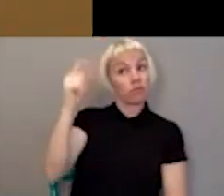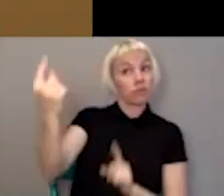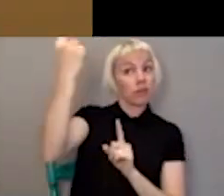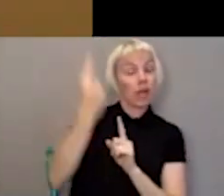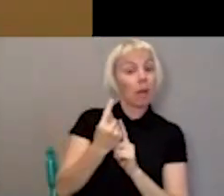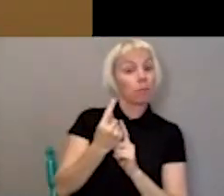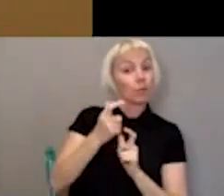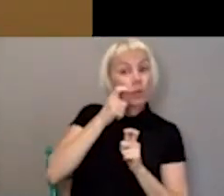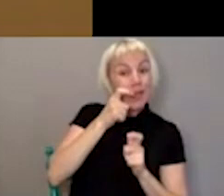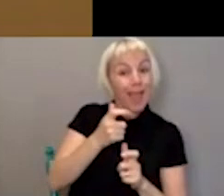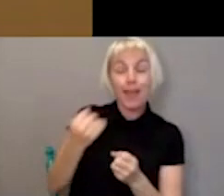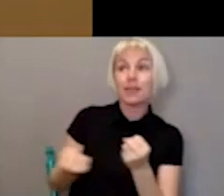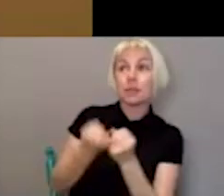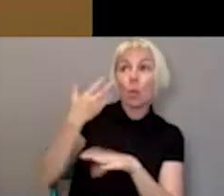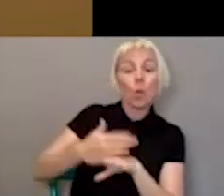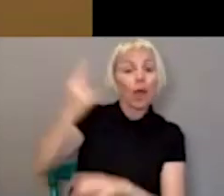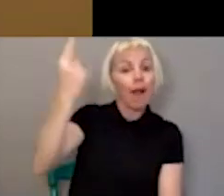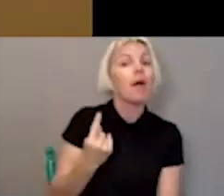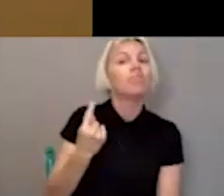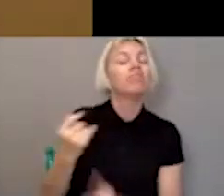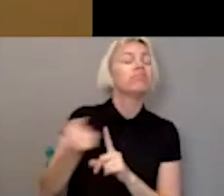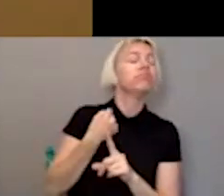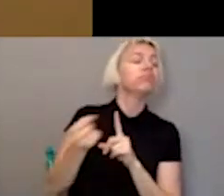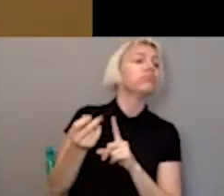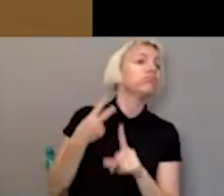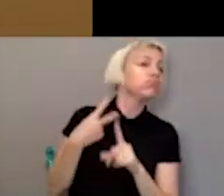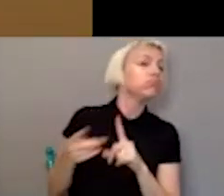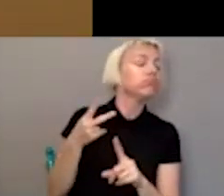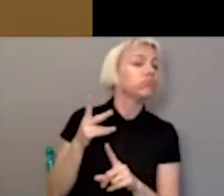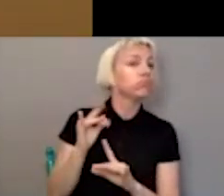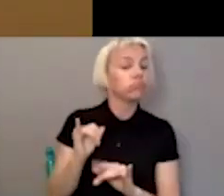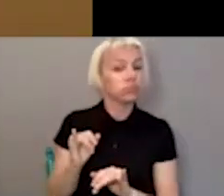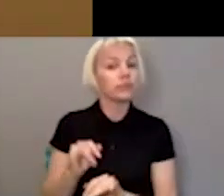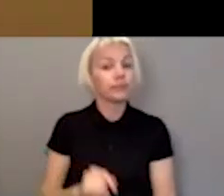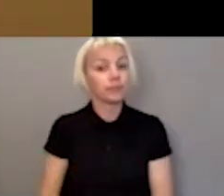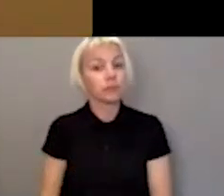And I think what's really important is that we provide mechanisms so that this does not